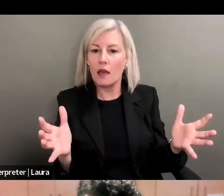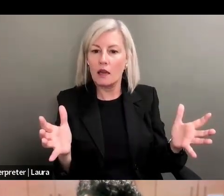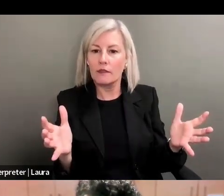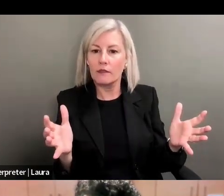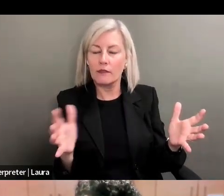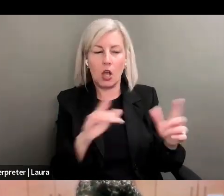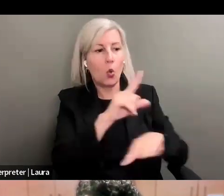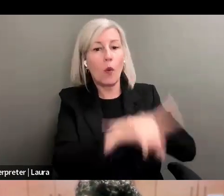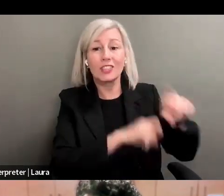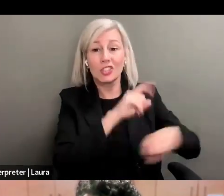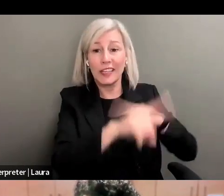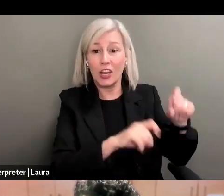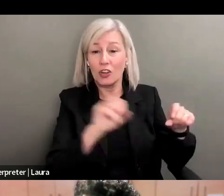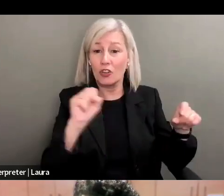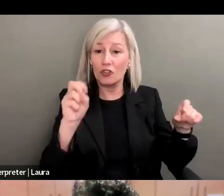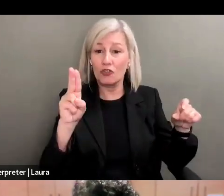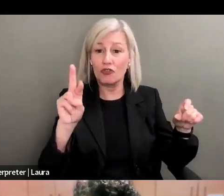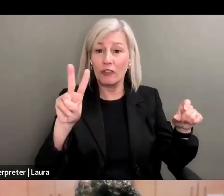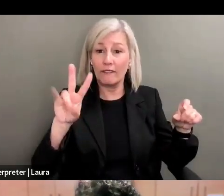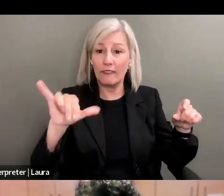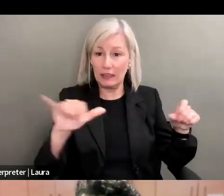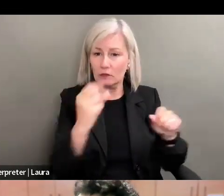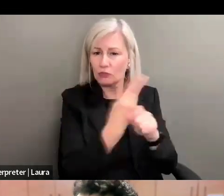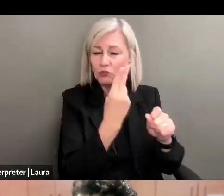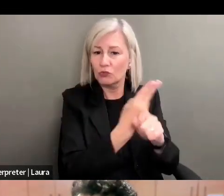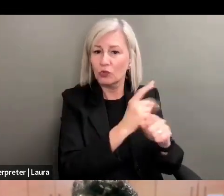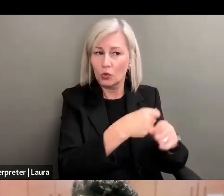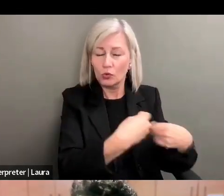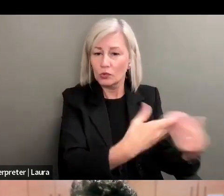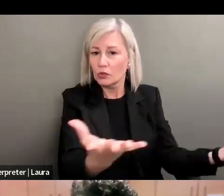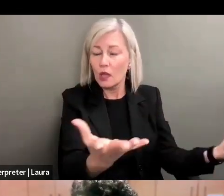and things that could also be used to functionally assess that maybe weren't used.